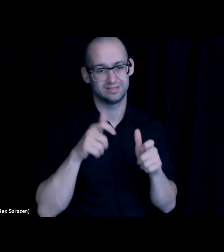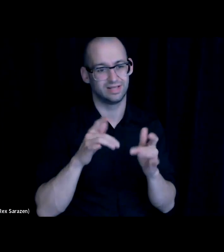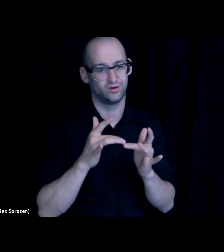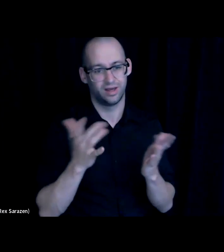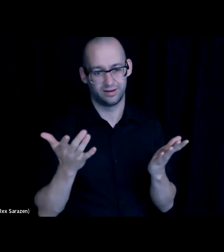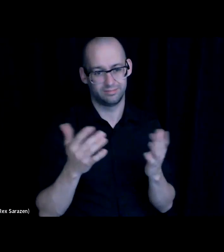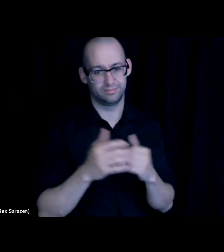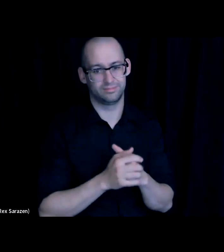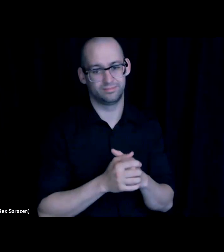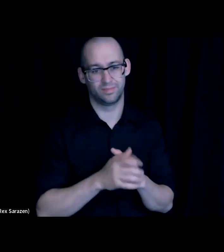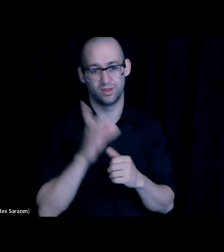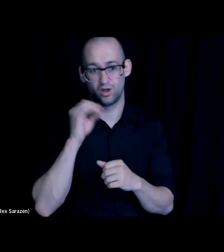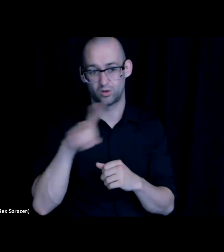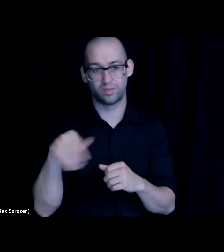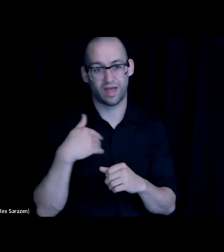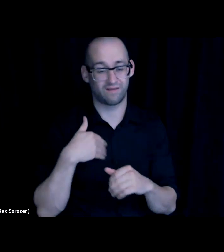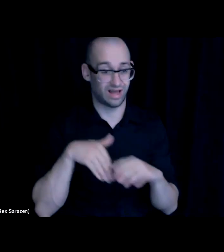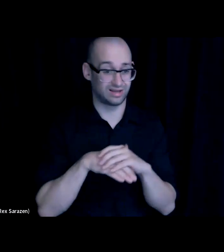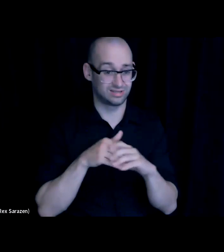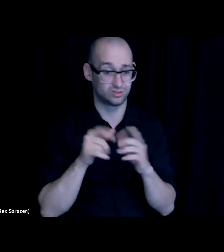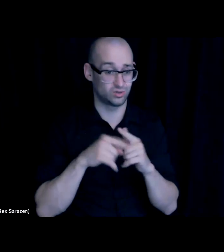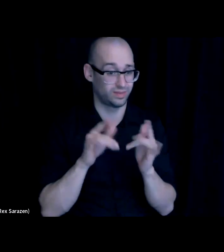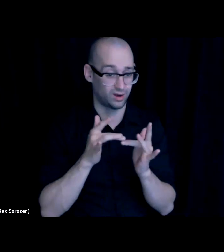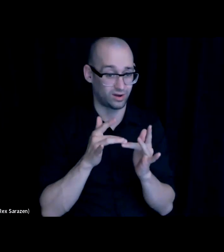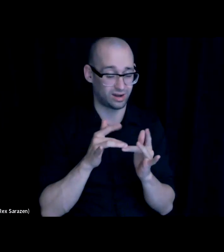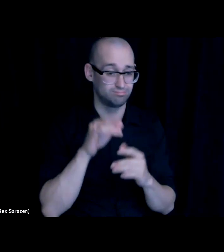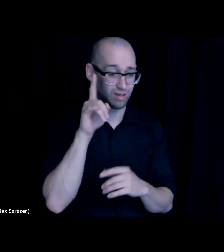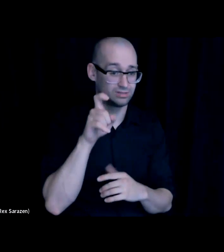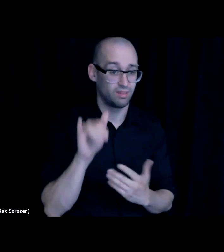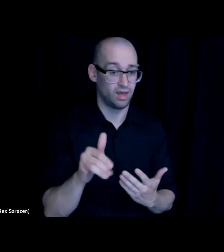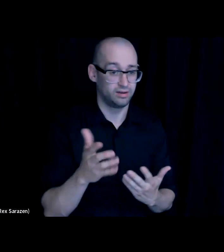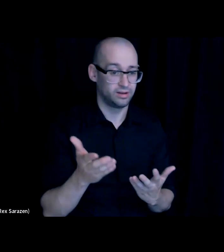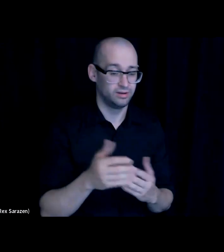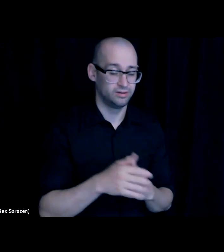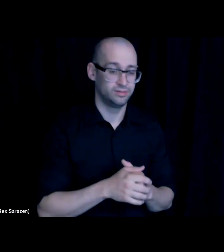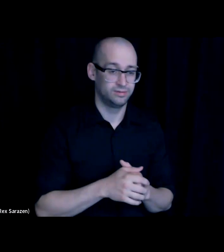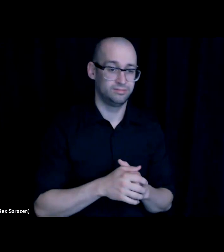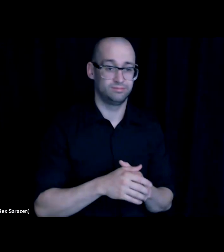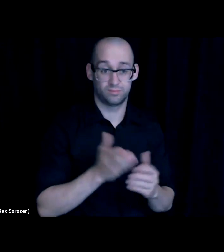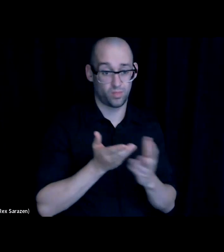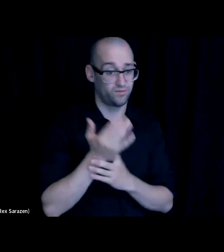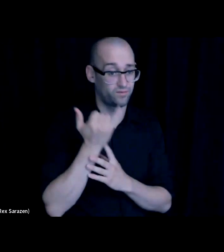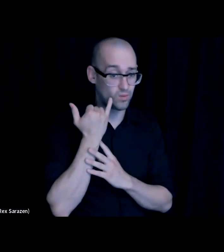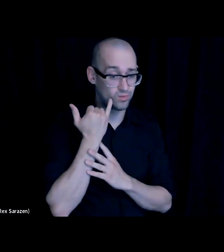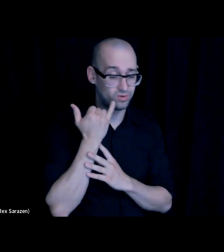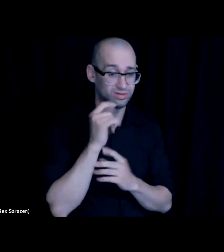so do they have access to the Internet is another question we ask, and do they have access to the Internet through their phone. I mean, we're very specific. Is it through